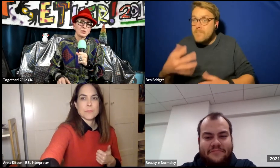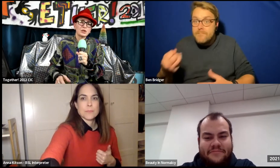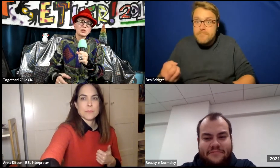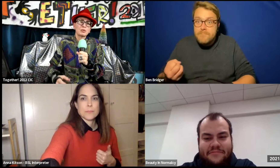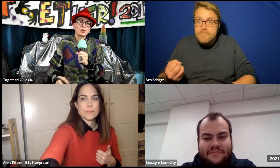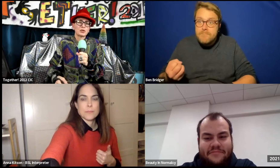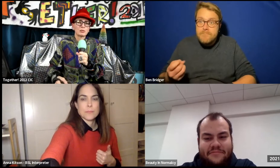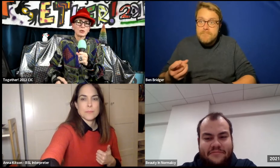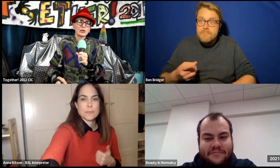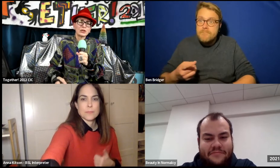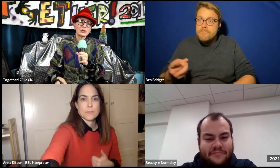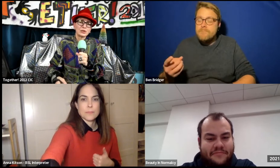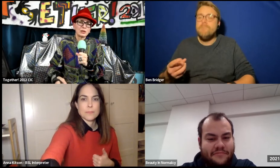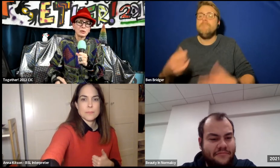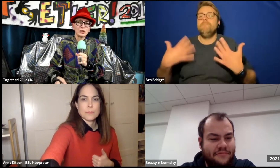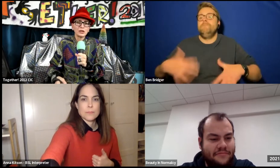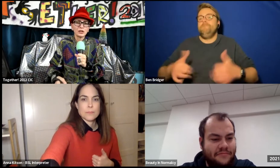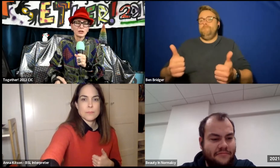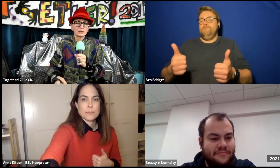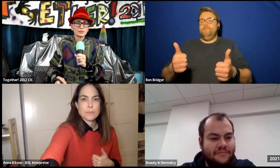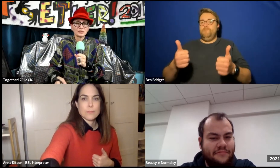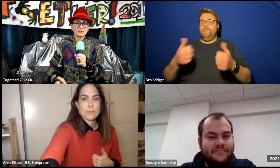Can you pop a spotlight on Antony.